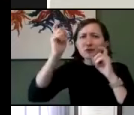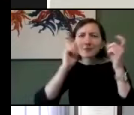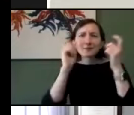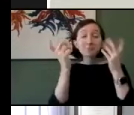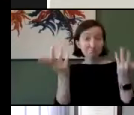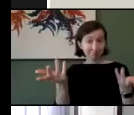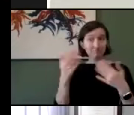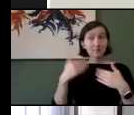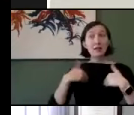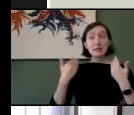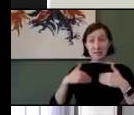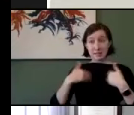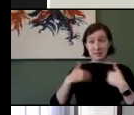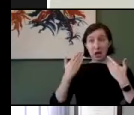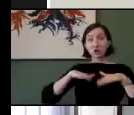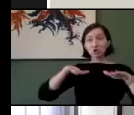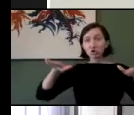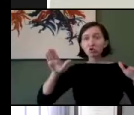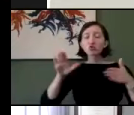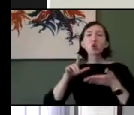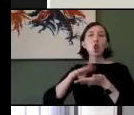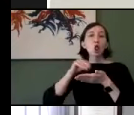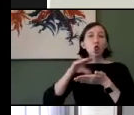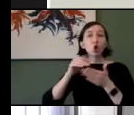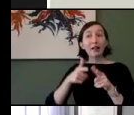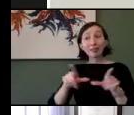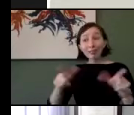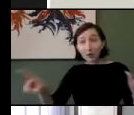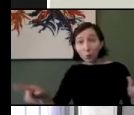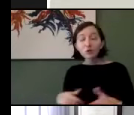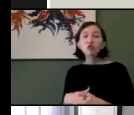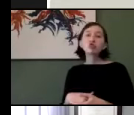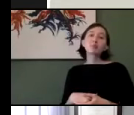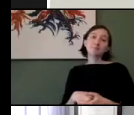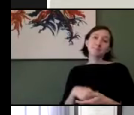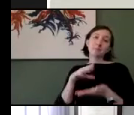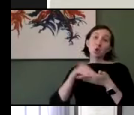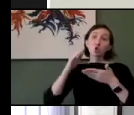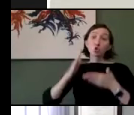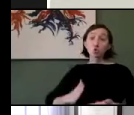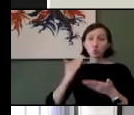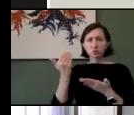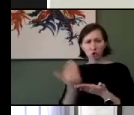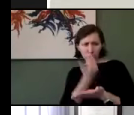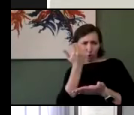young children who are learning language, students who are learning to read,